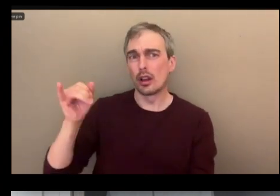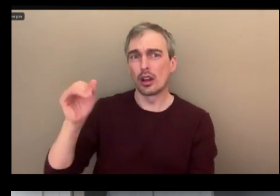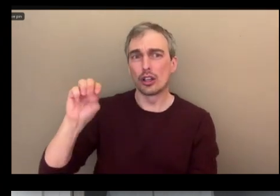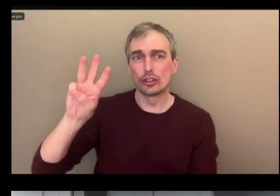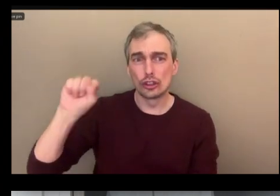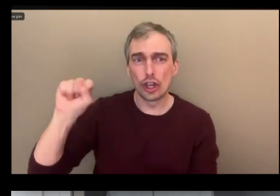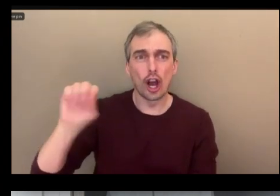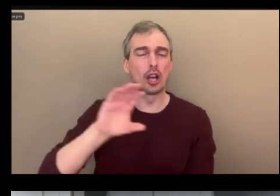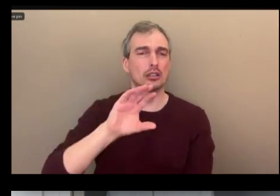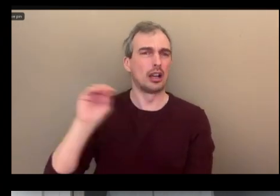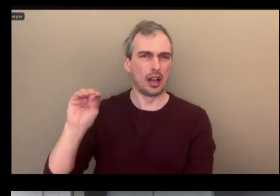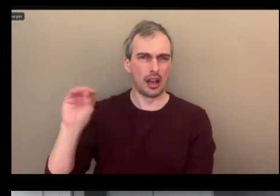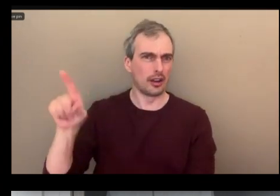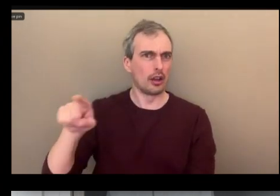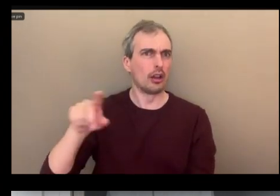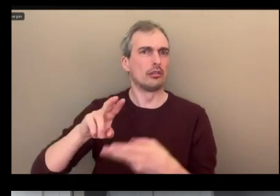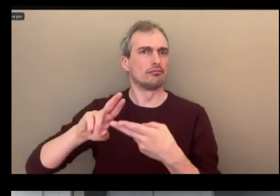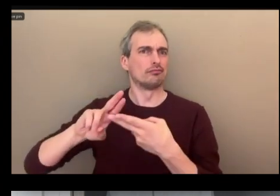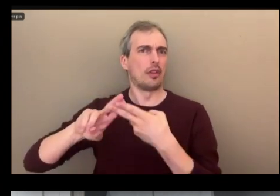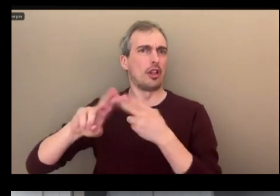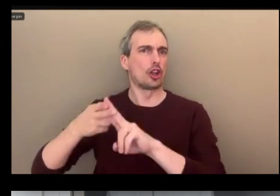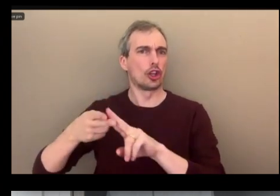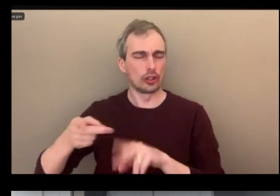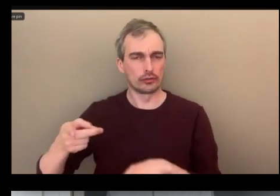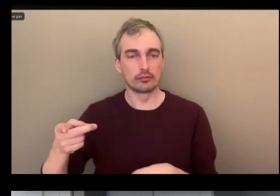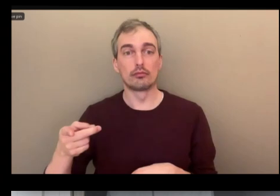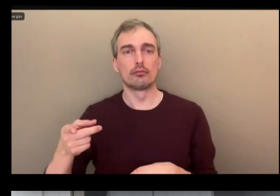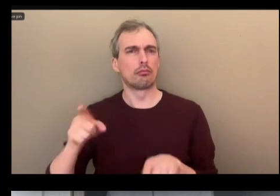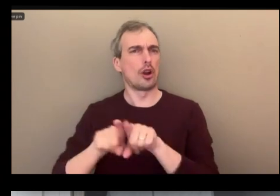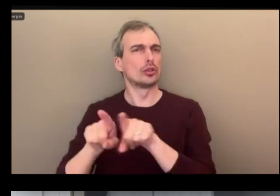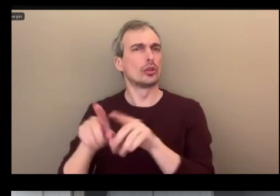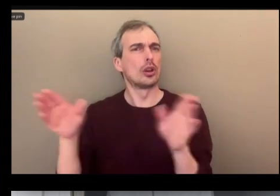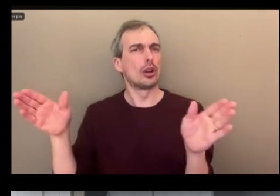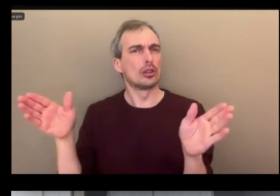you want to come to our lab, show us your technology, bring it in. We'll put you on our Fios network.